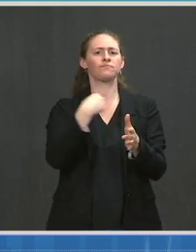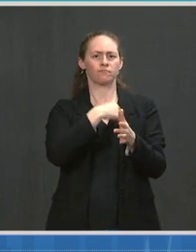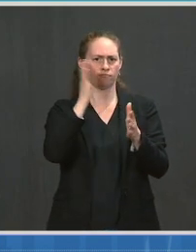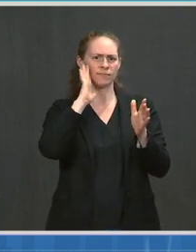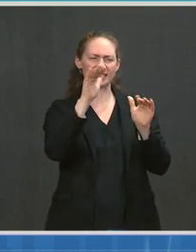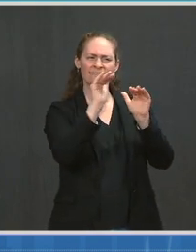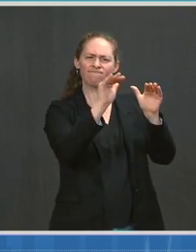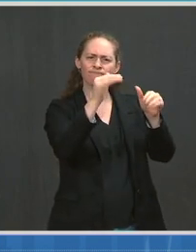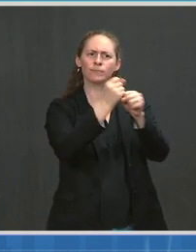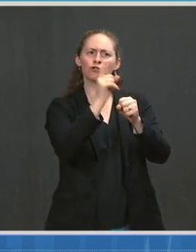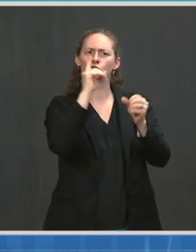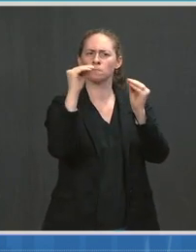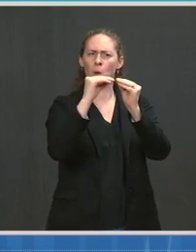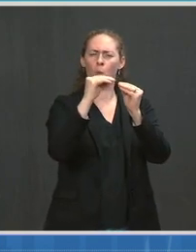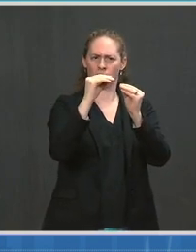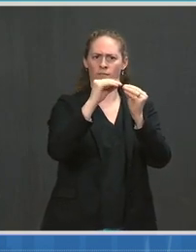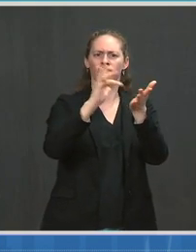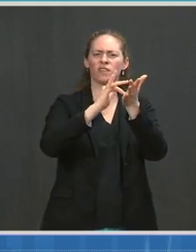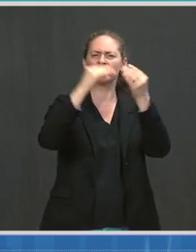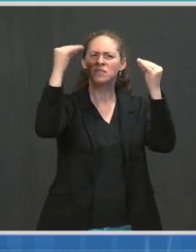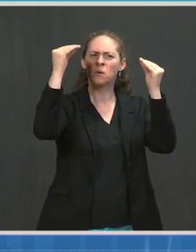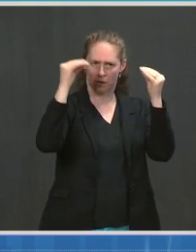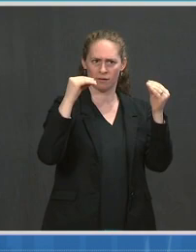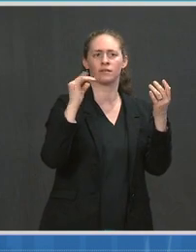There are 300 community health centers providing vaccines,